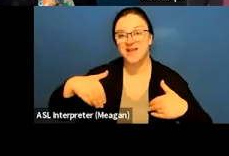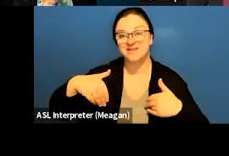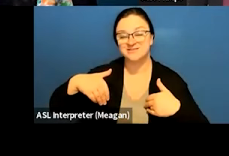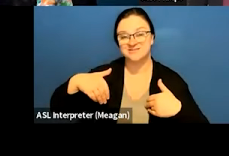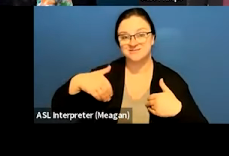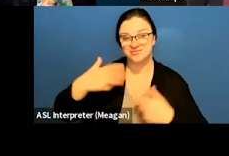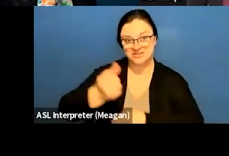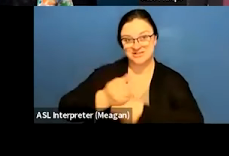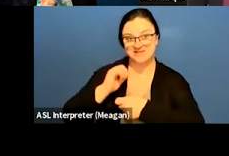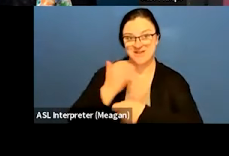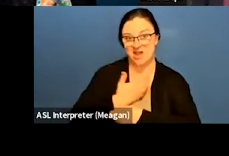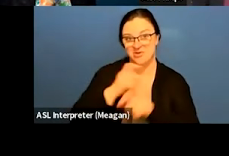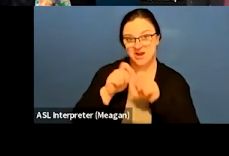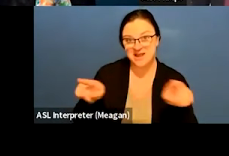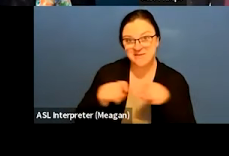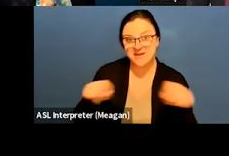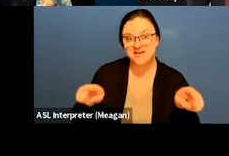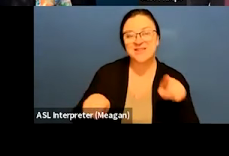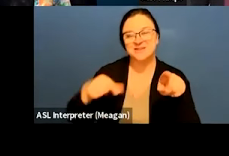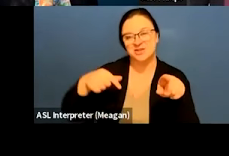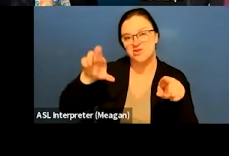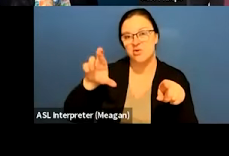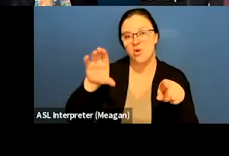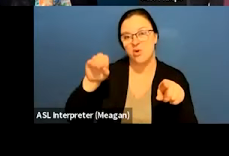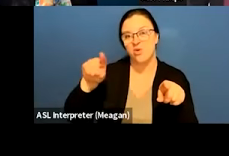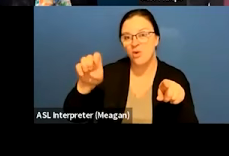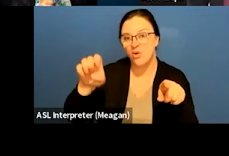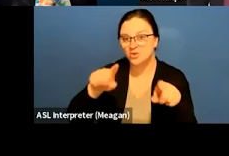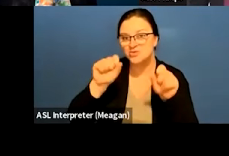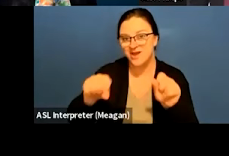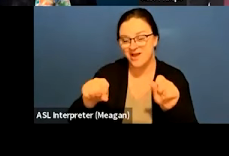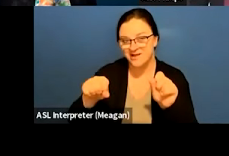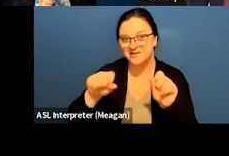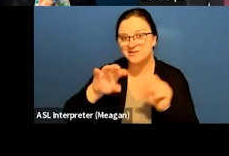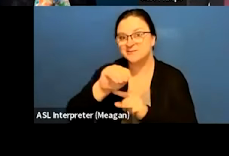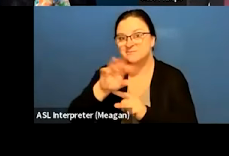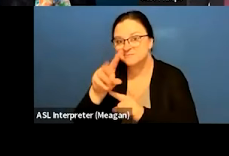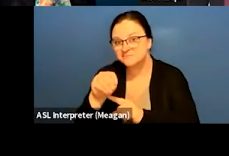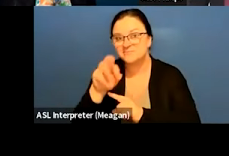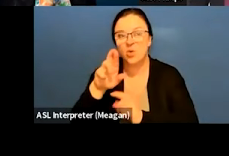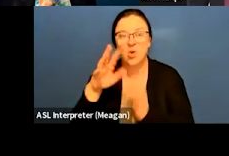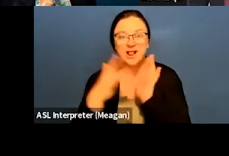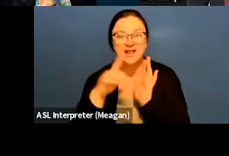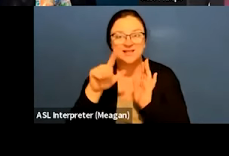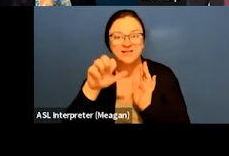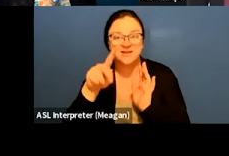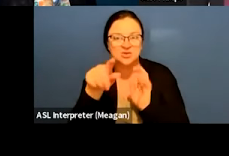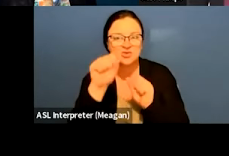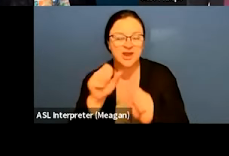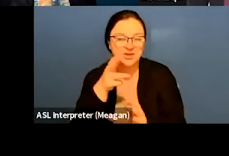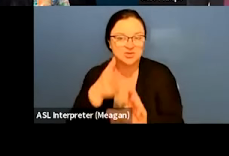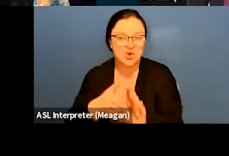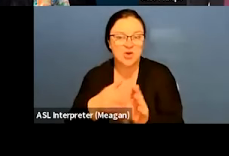this is the QR code, and the shortened link where you can join the listserv. We've also put it in the chat for you.